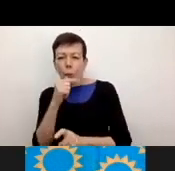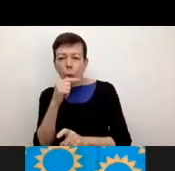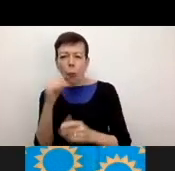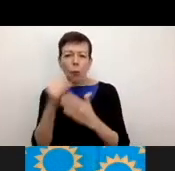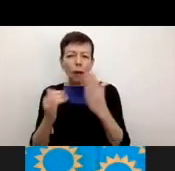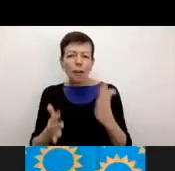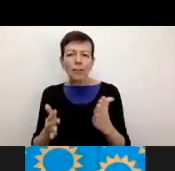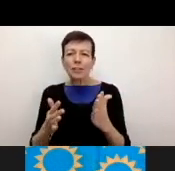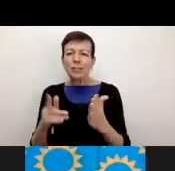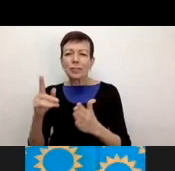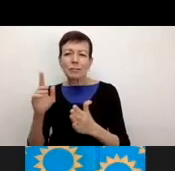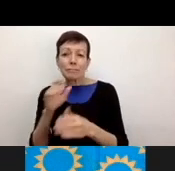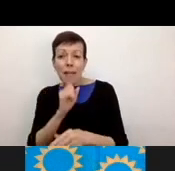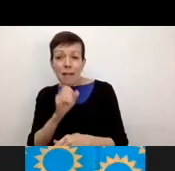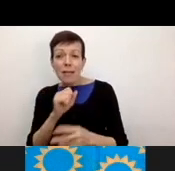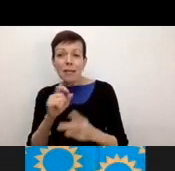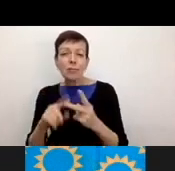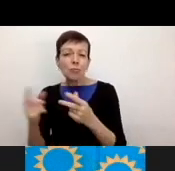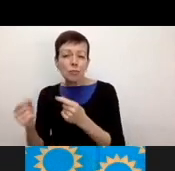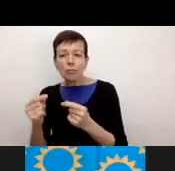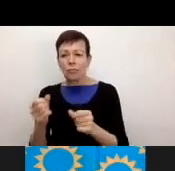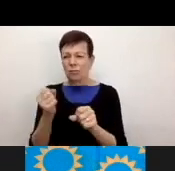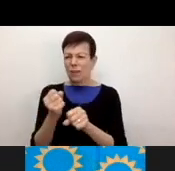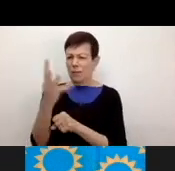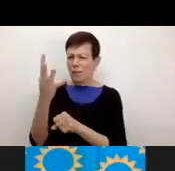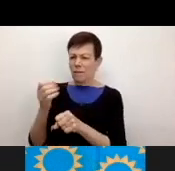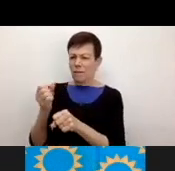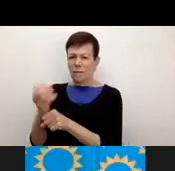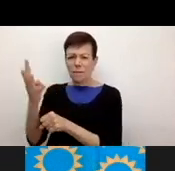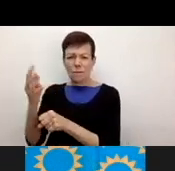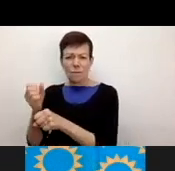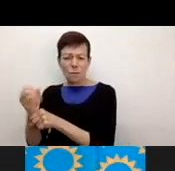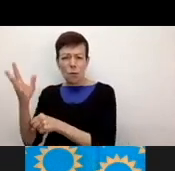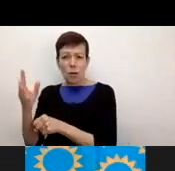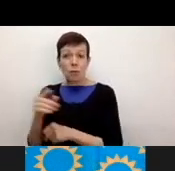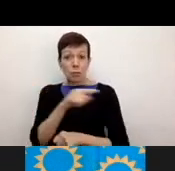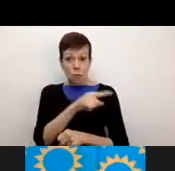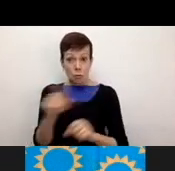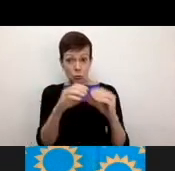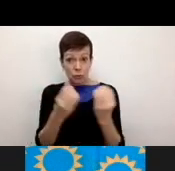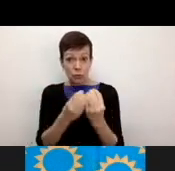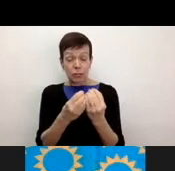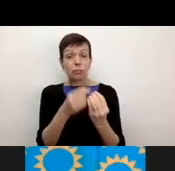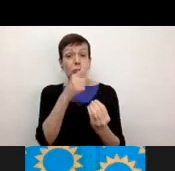So really, every four years, we ask our organizations that receive operating grants to send out